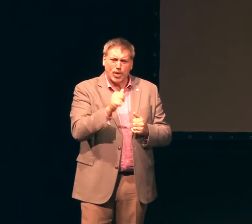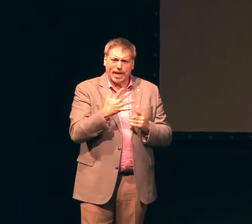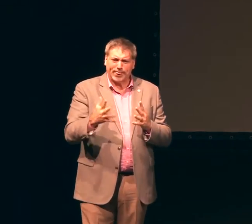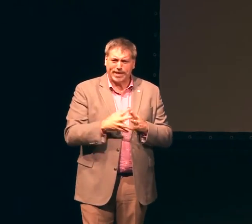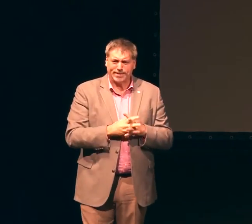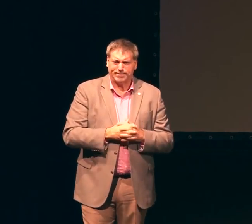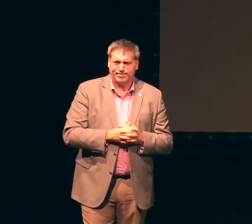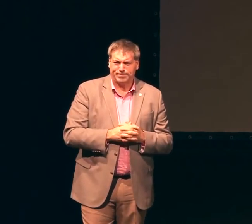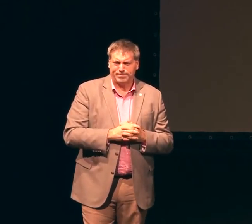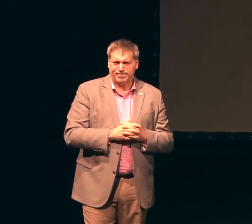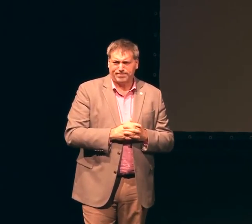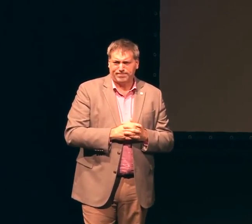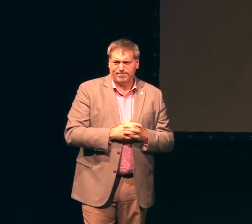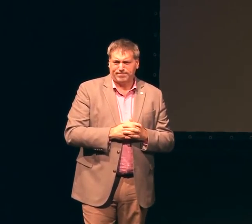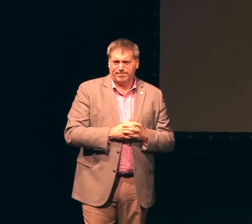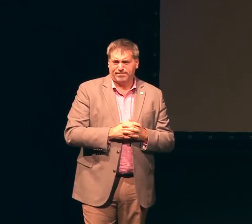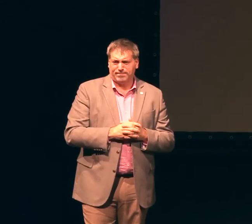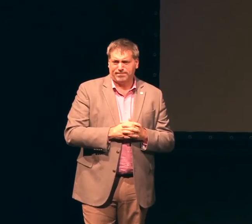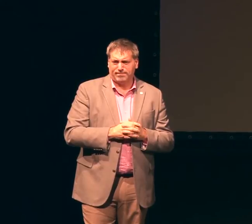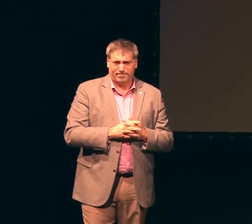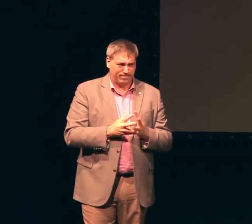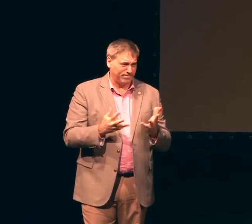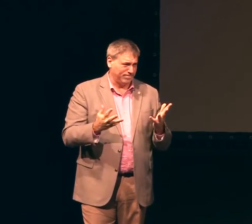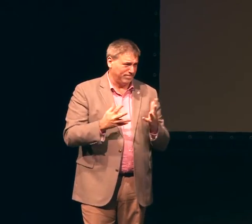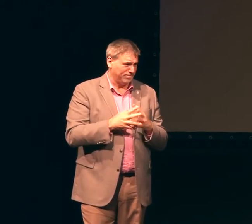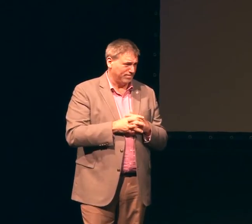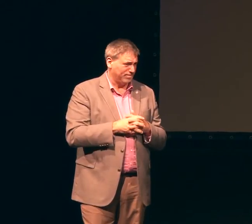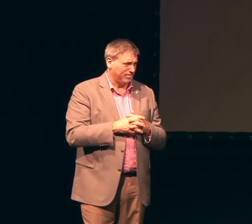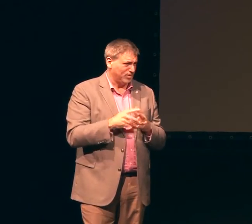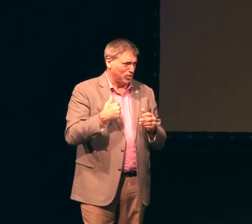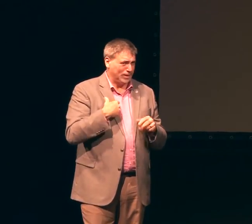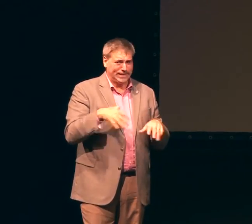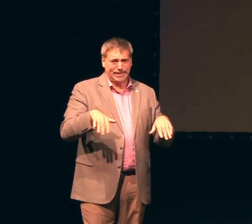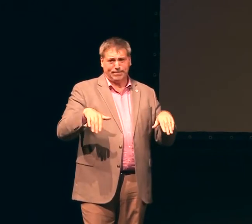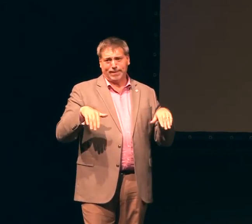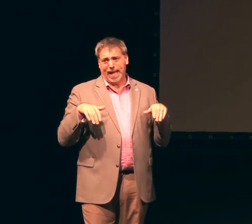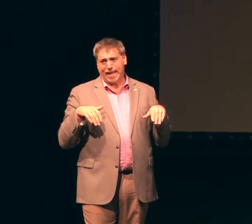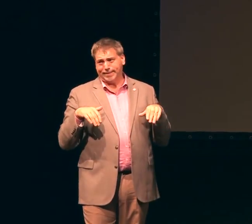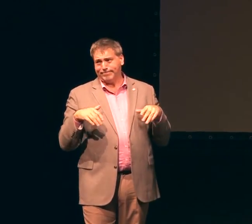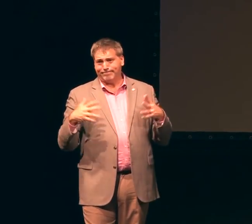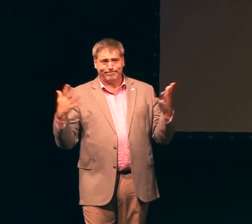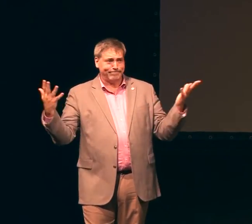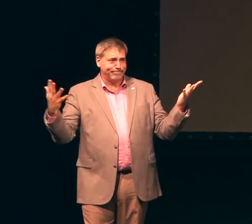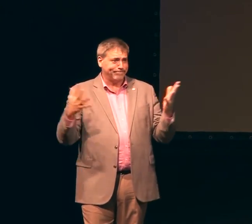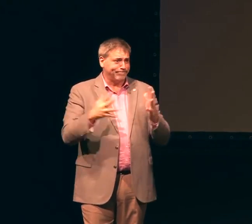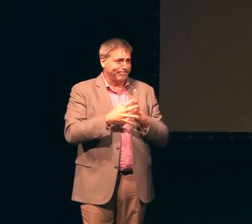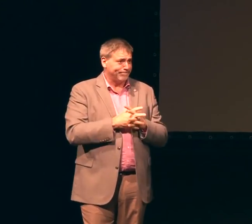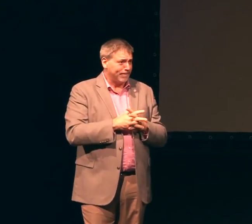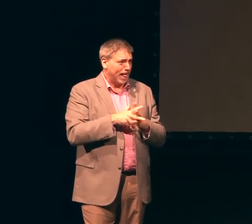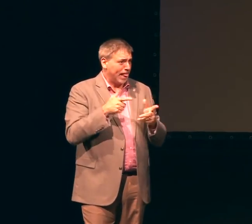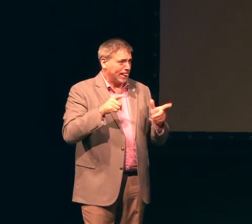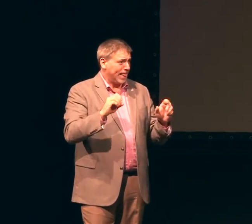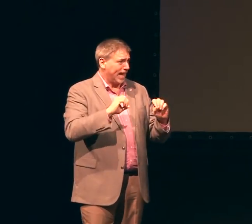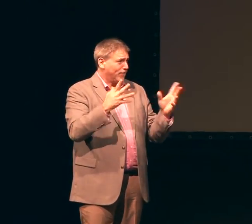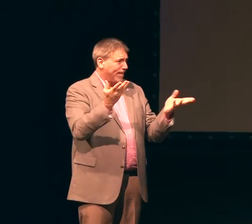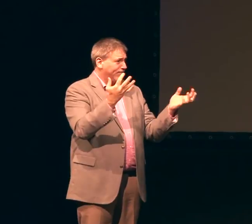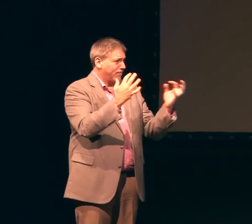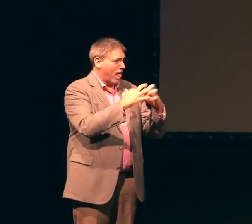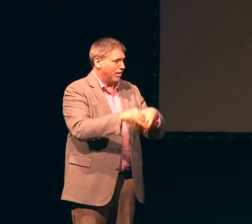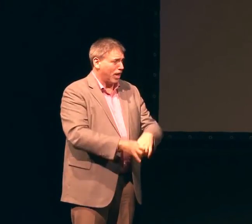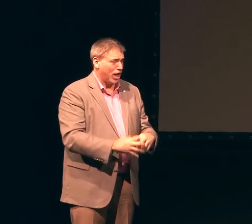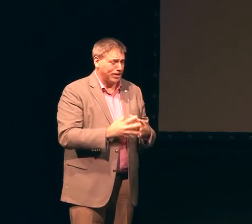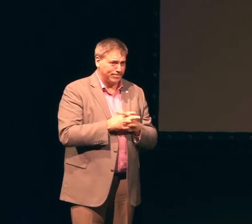year from now if we don't do anything? Think about it. We just sit back, and let everything